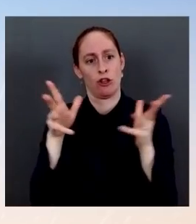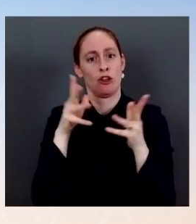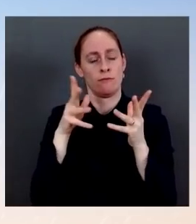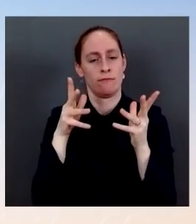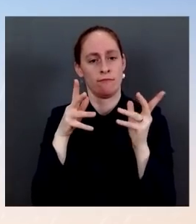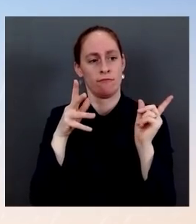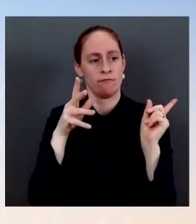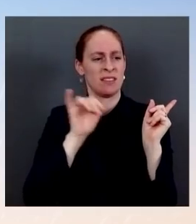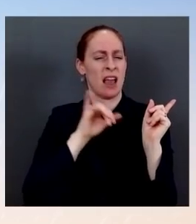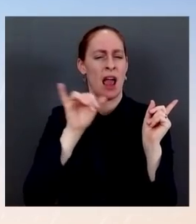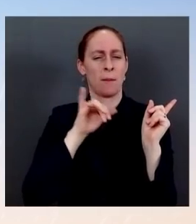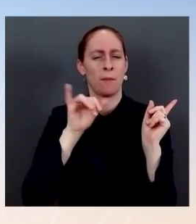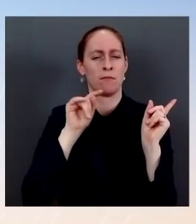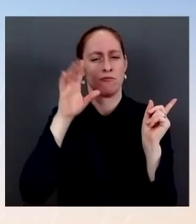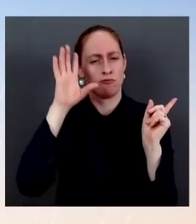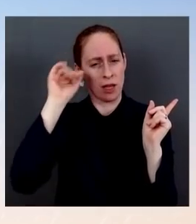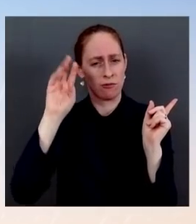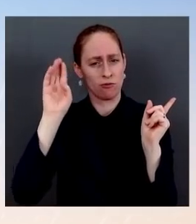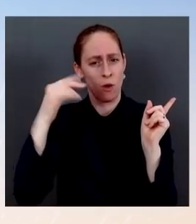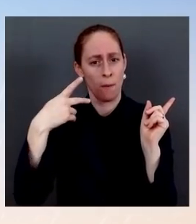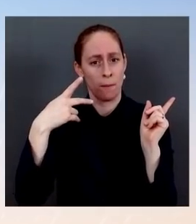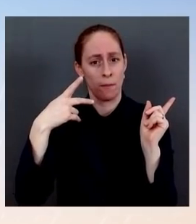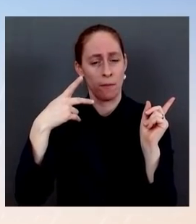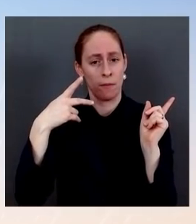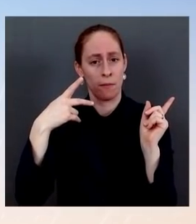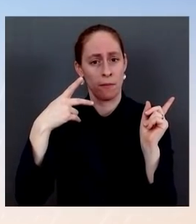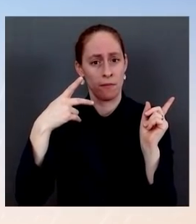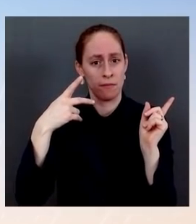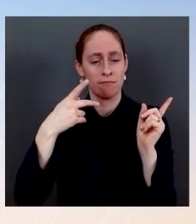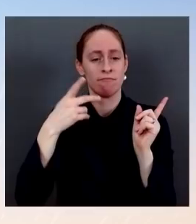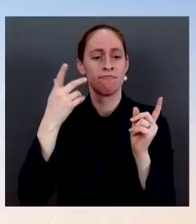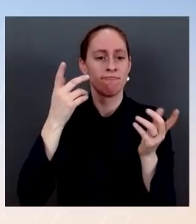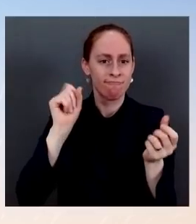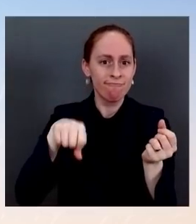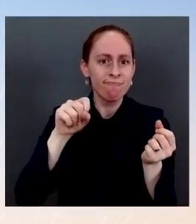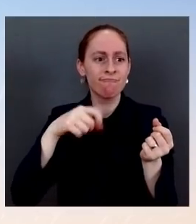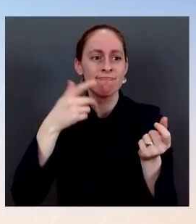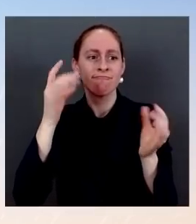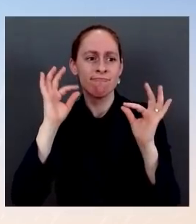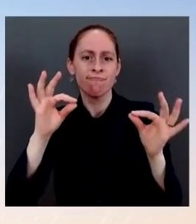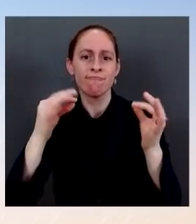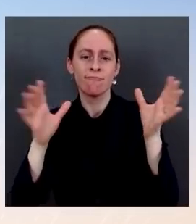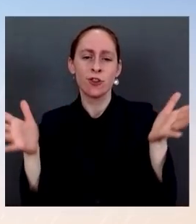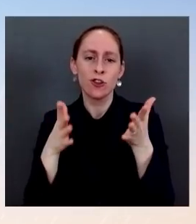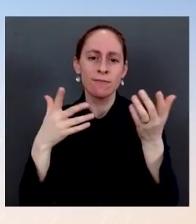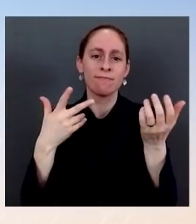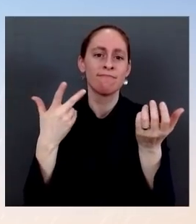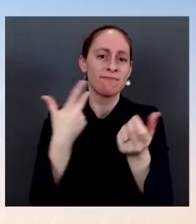I think we believe that, you know, the former President being out there and stating what is factually accurate